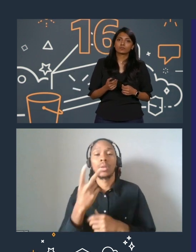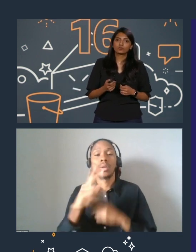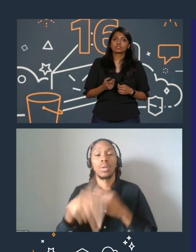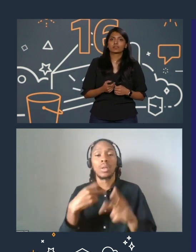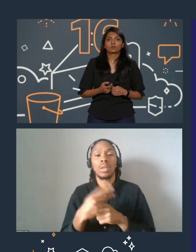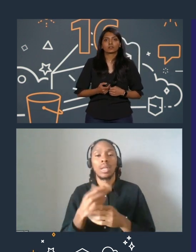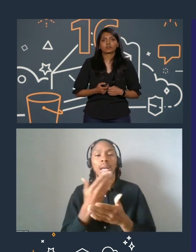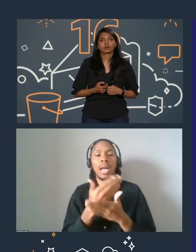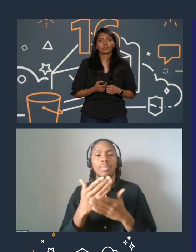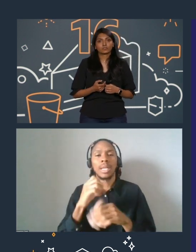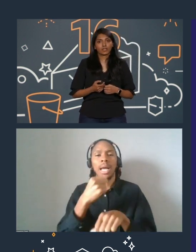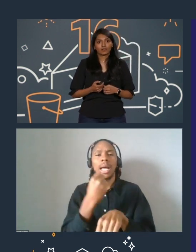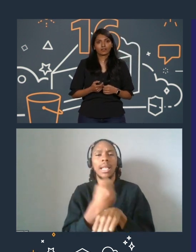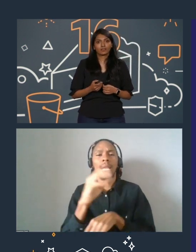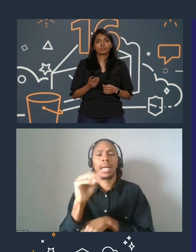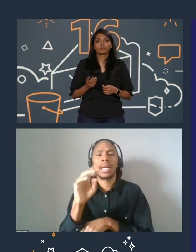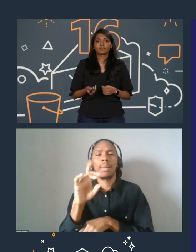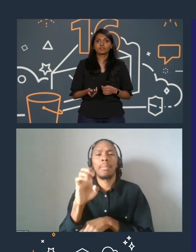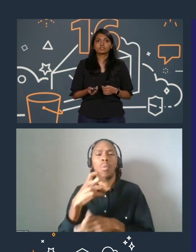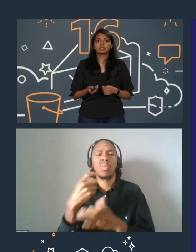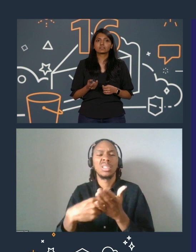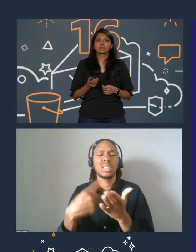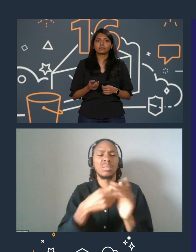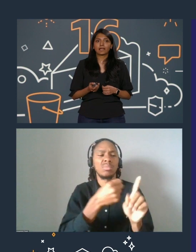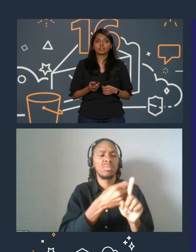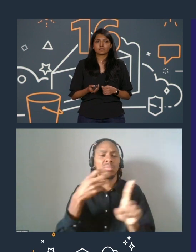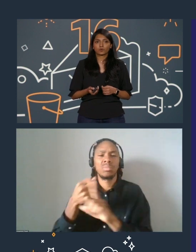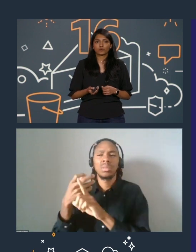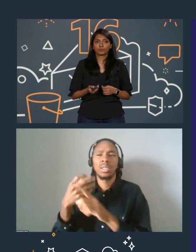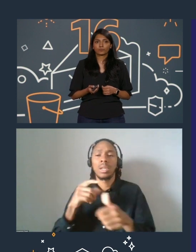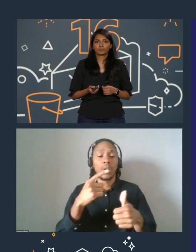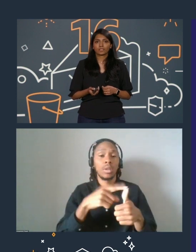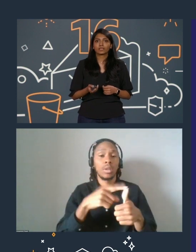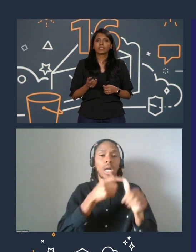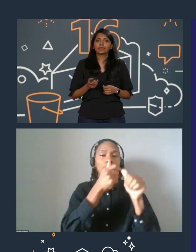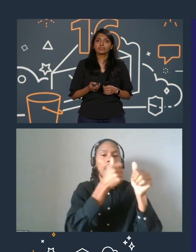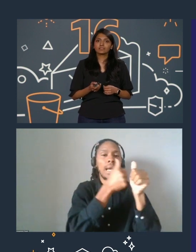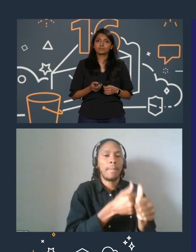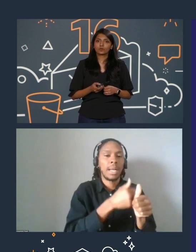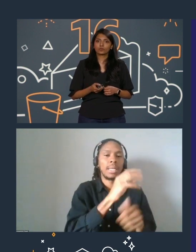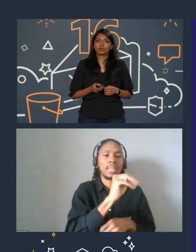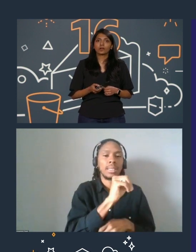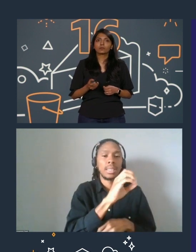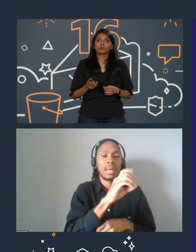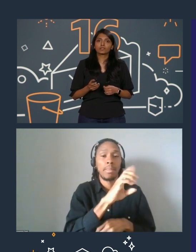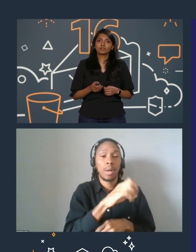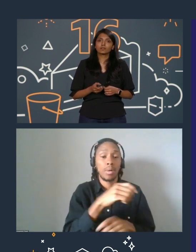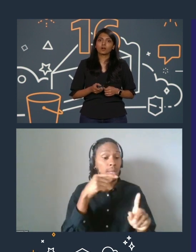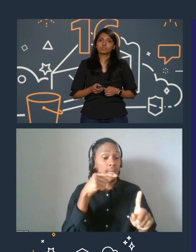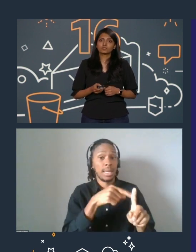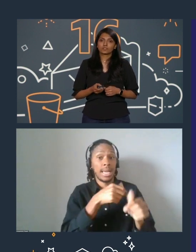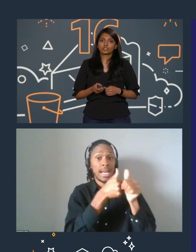modes that I wanna talk about today. The first is the compliance mode. In this mode, a protected object version